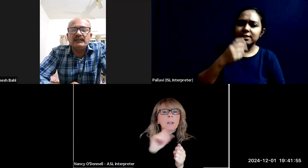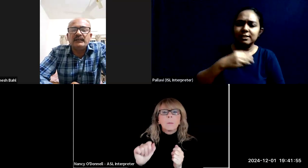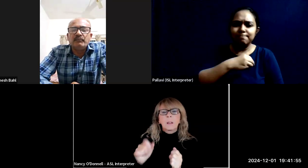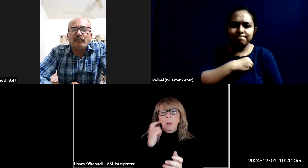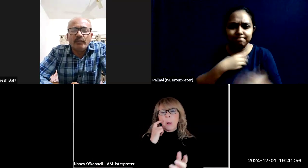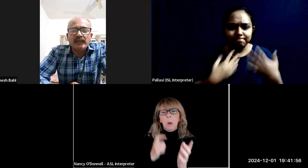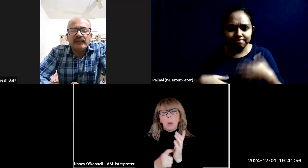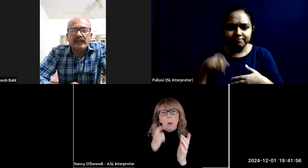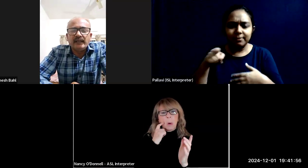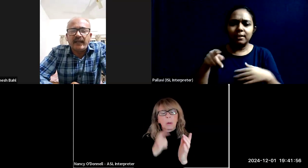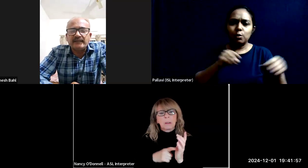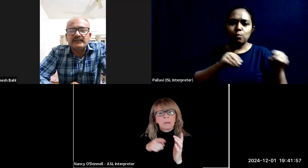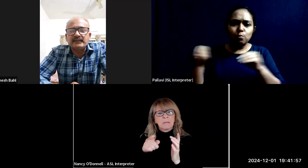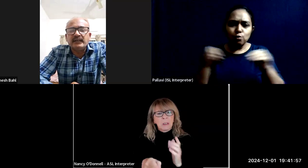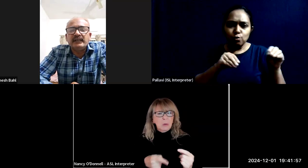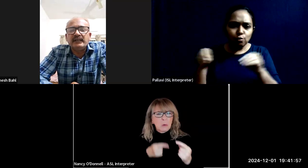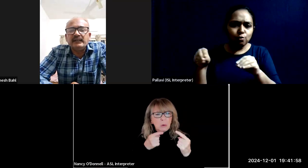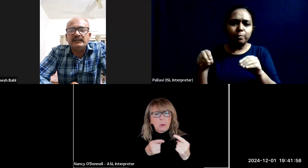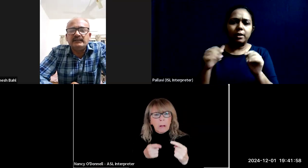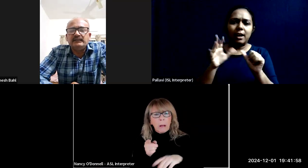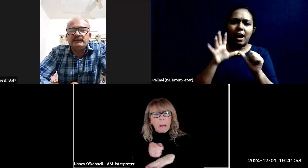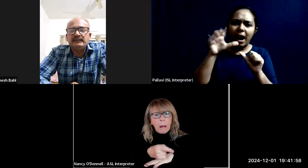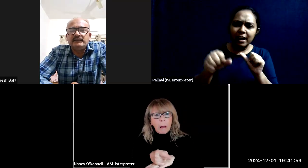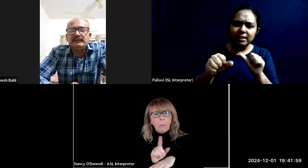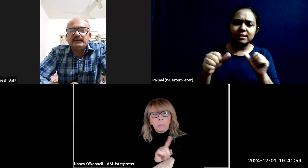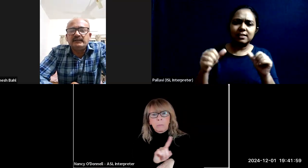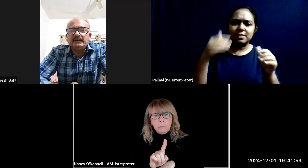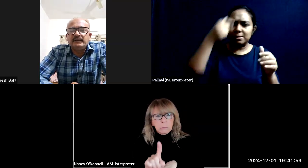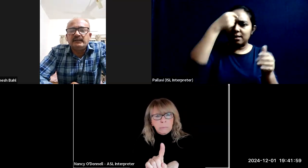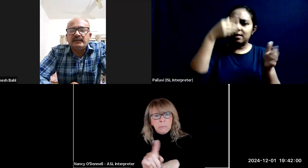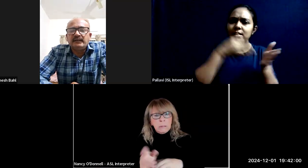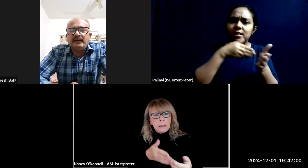mobility and accessibility.